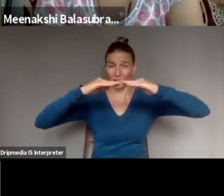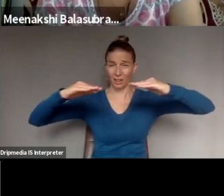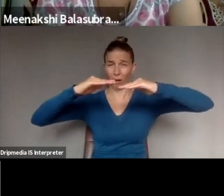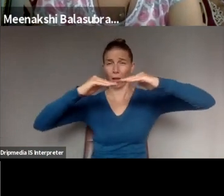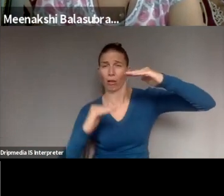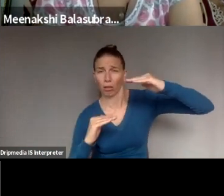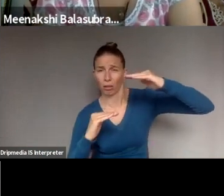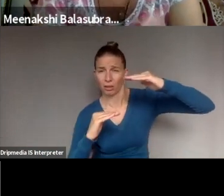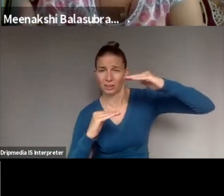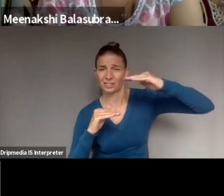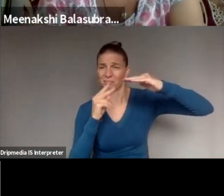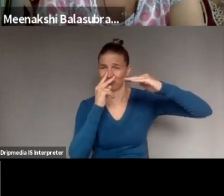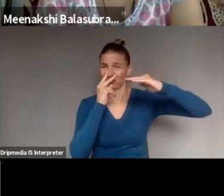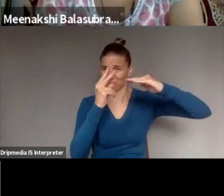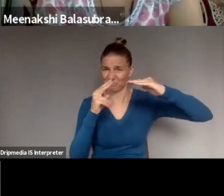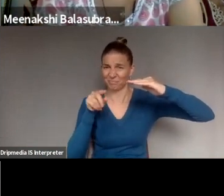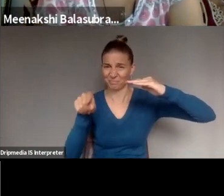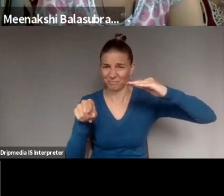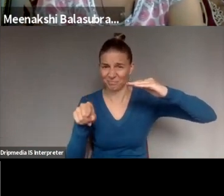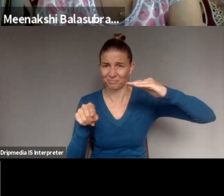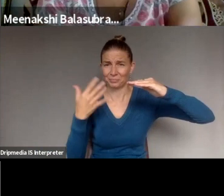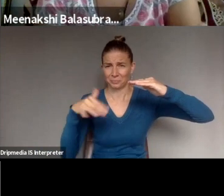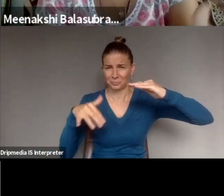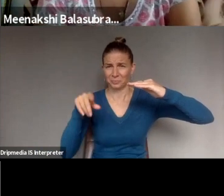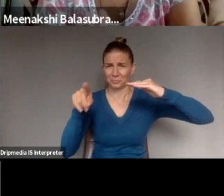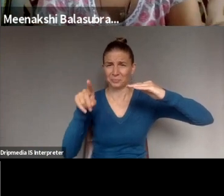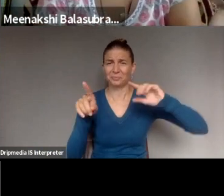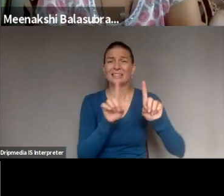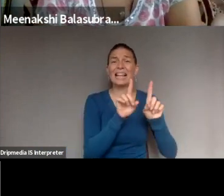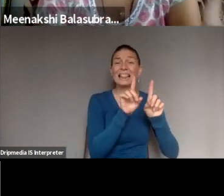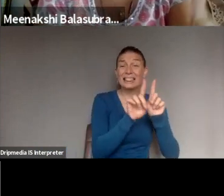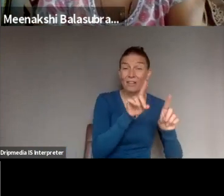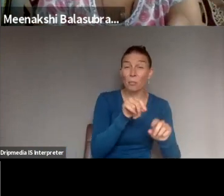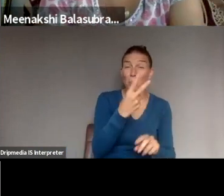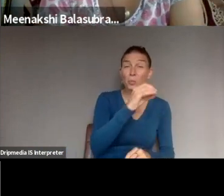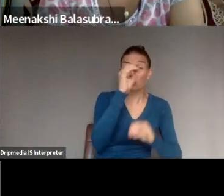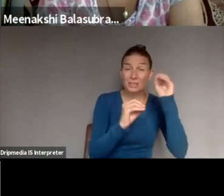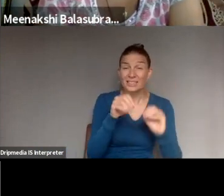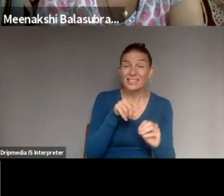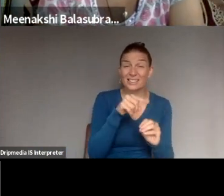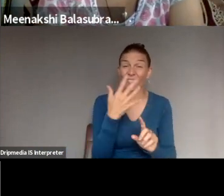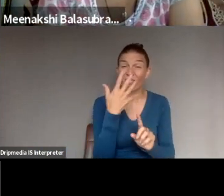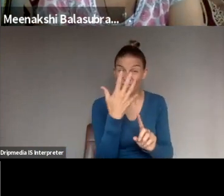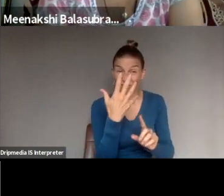We found that as many as 22 states, put together the NSAP and the state specific cash transfer,